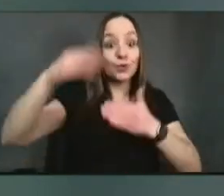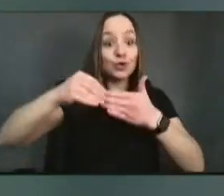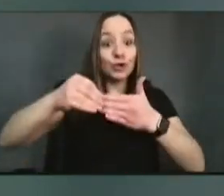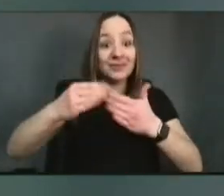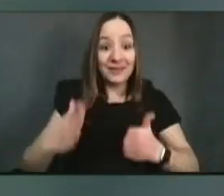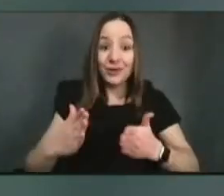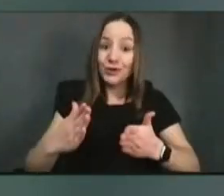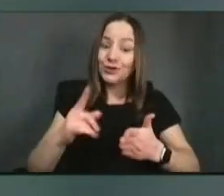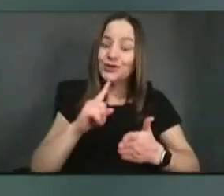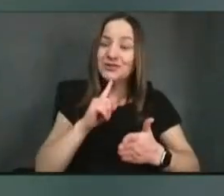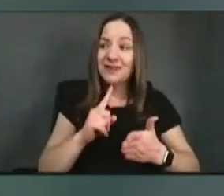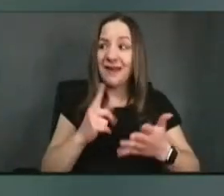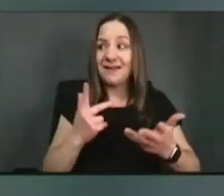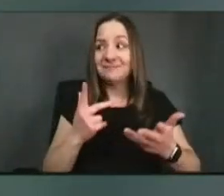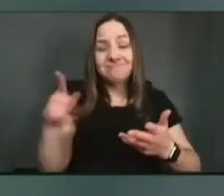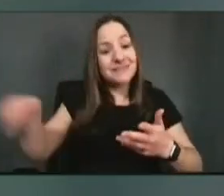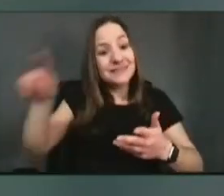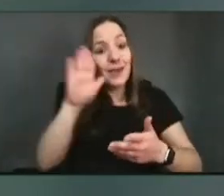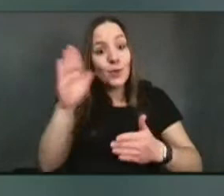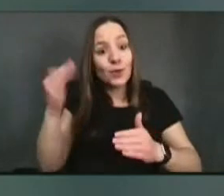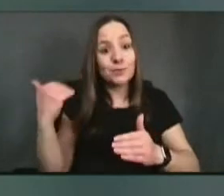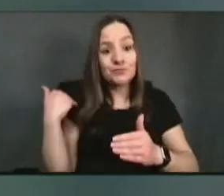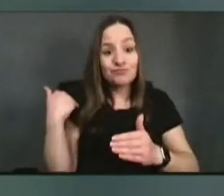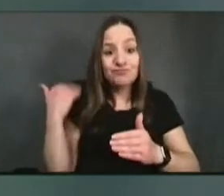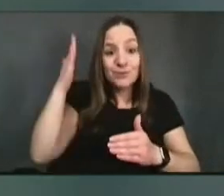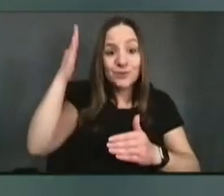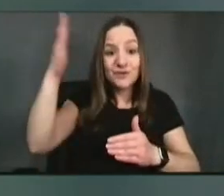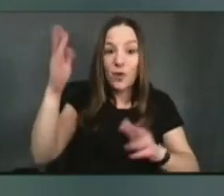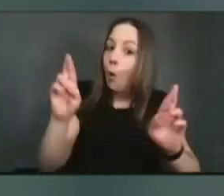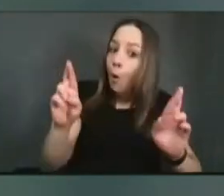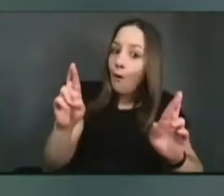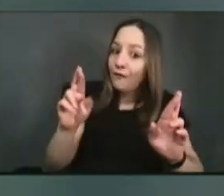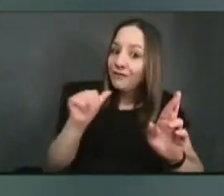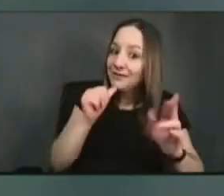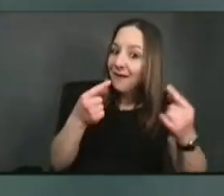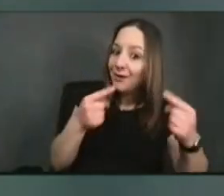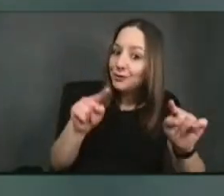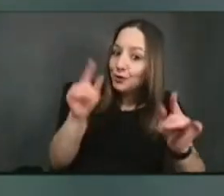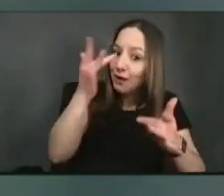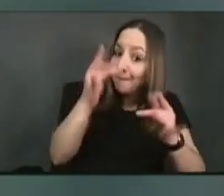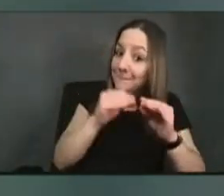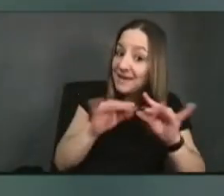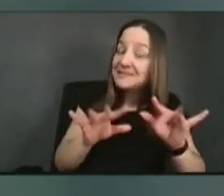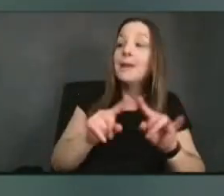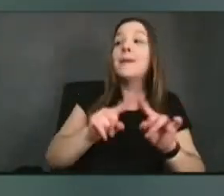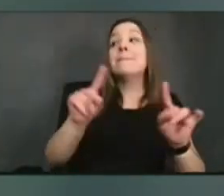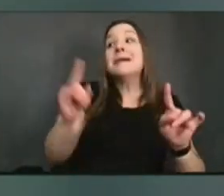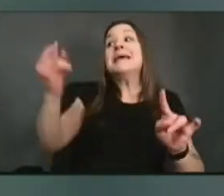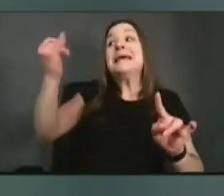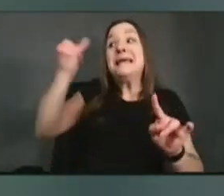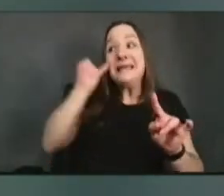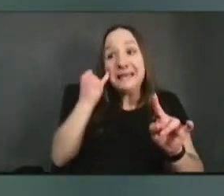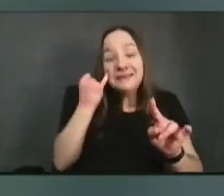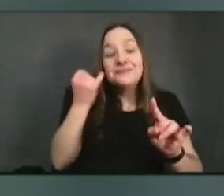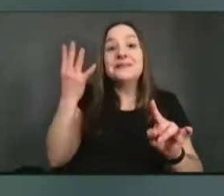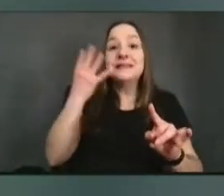the seats that we're all sitting in. And being responsible for the very things that nervous sponsor bill for, hopefully not having to manage a pandemic, but